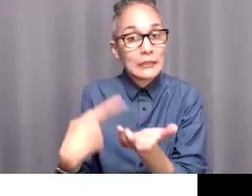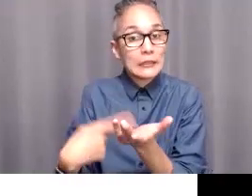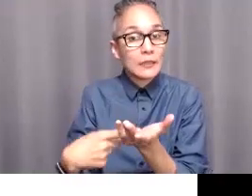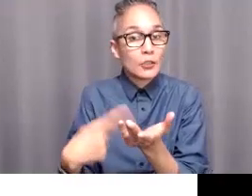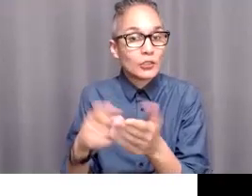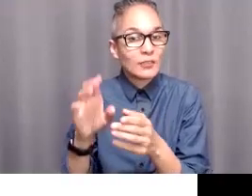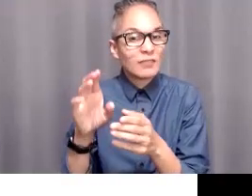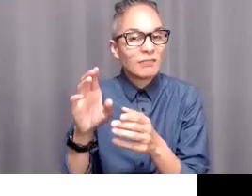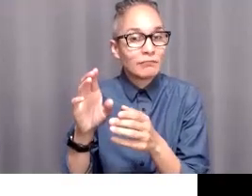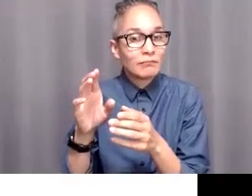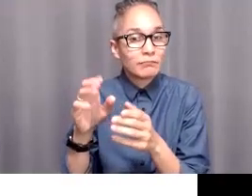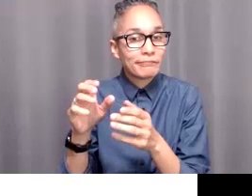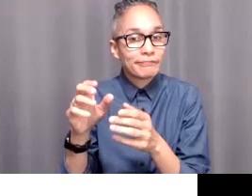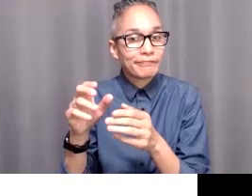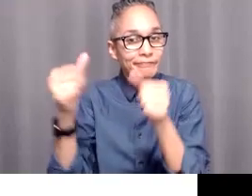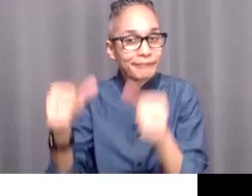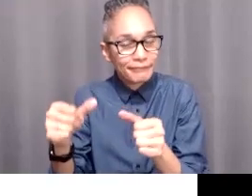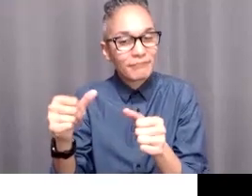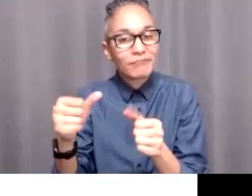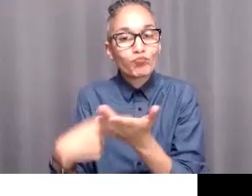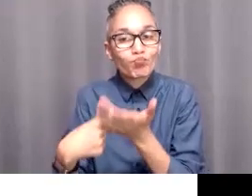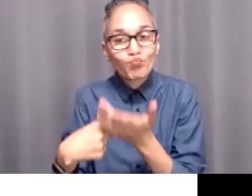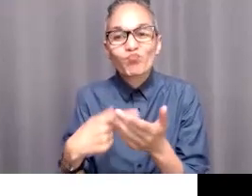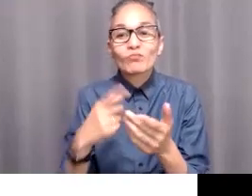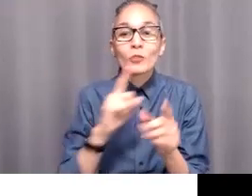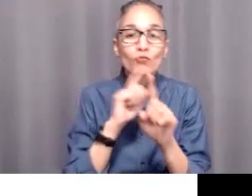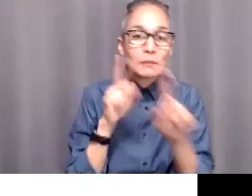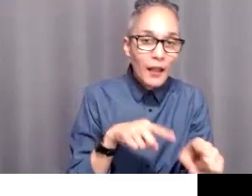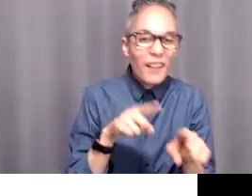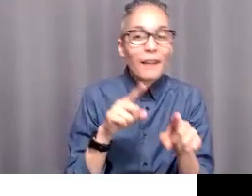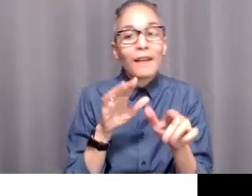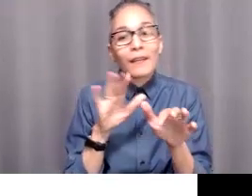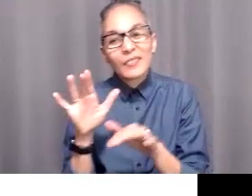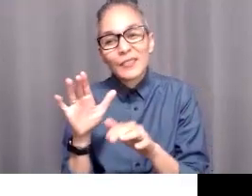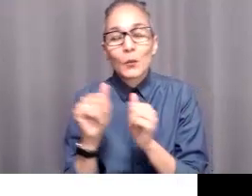you know, replying here or there to faculty,